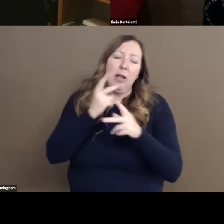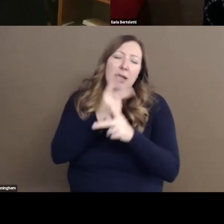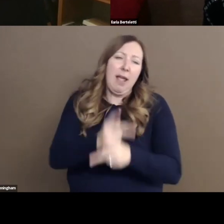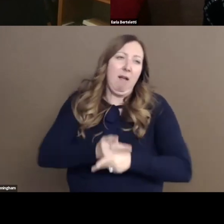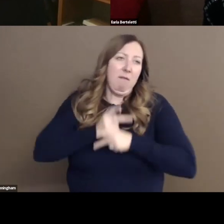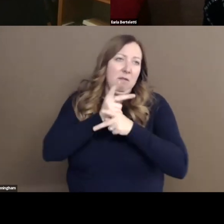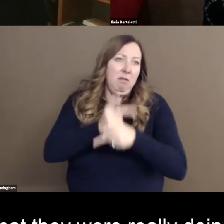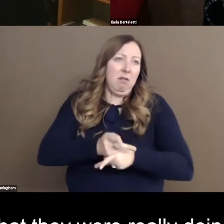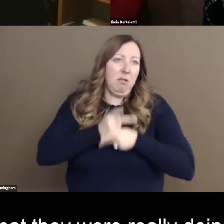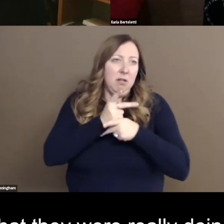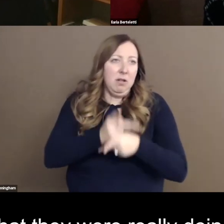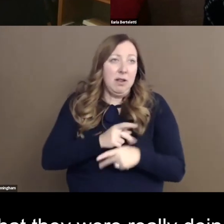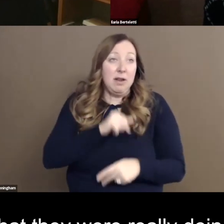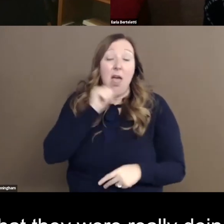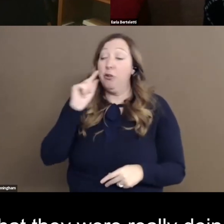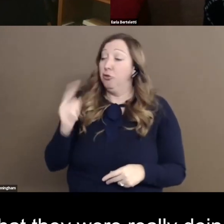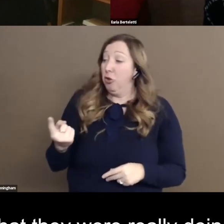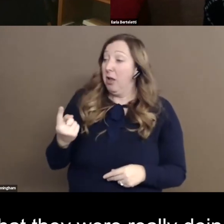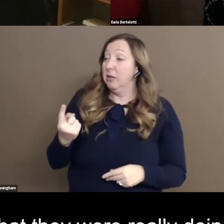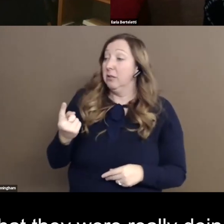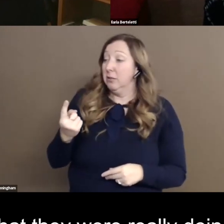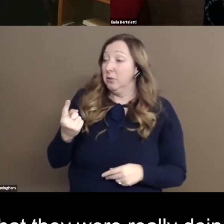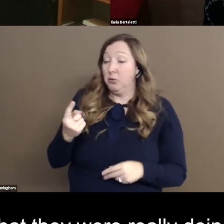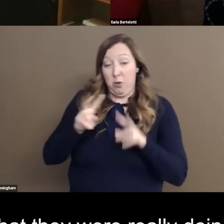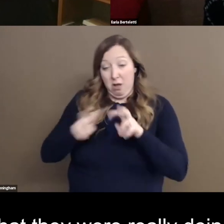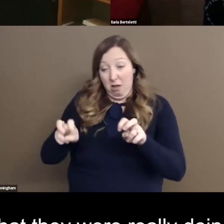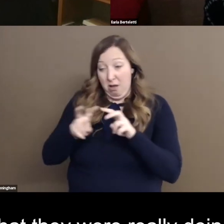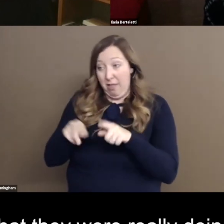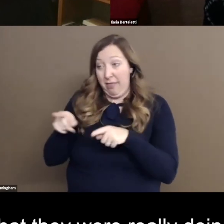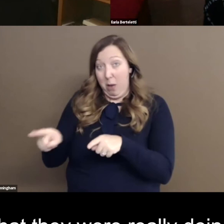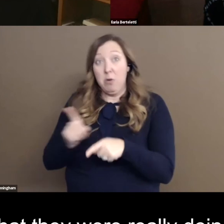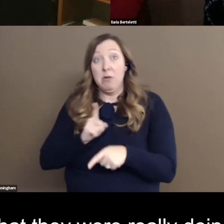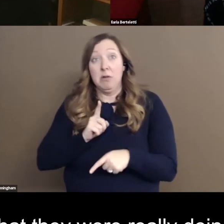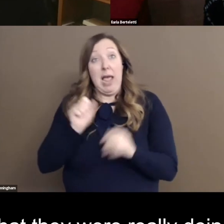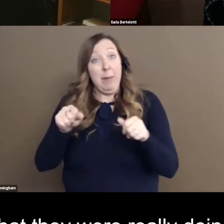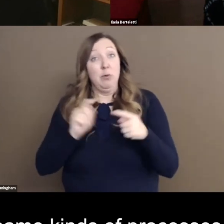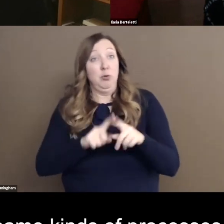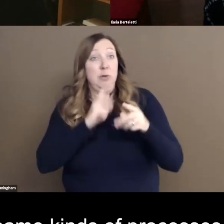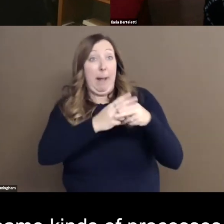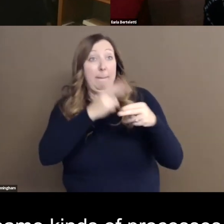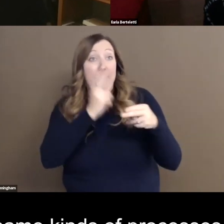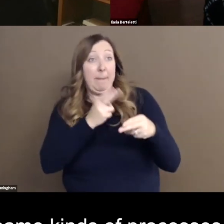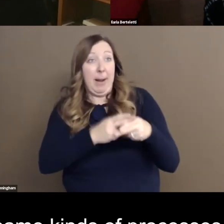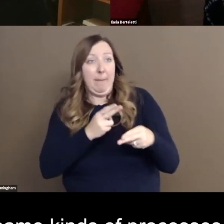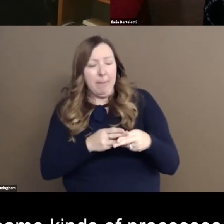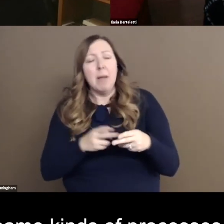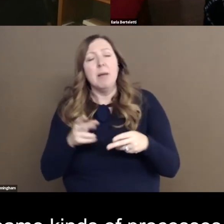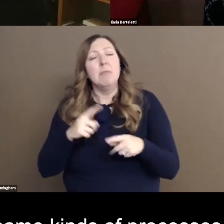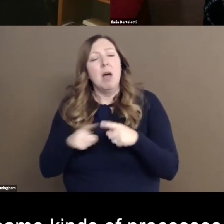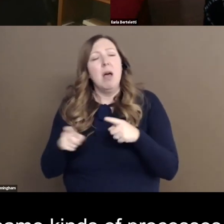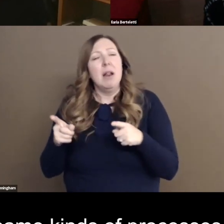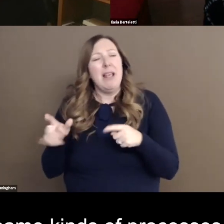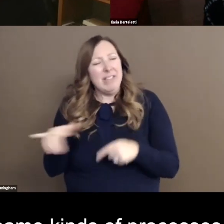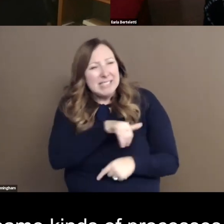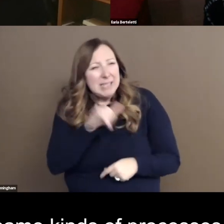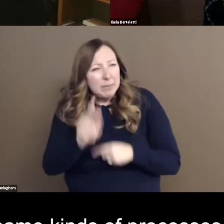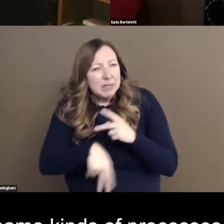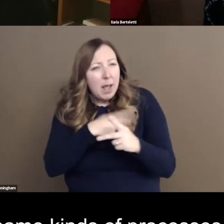doing it it's that they were really doing it with as far as much as we could tell the same